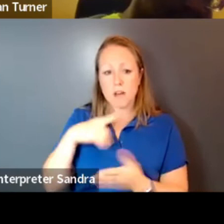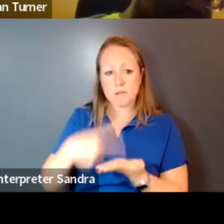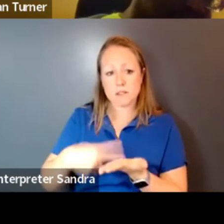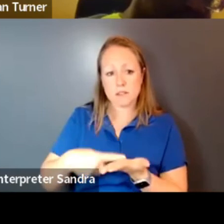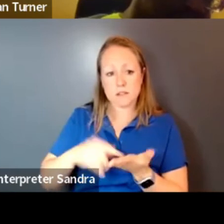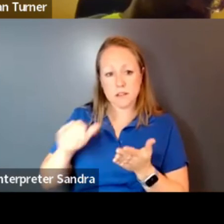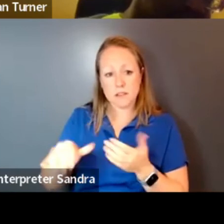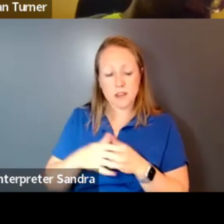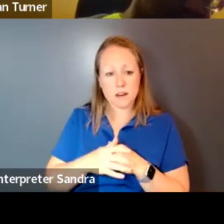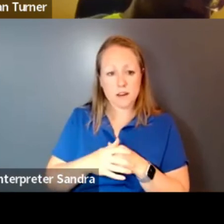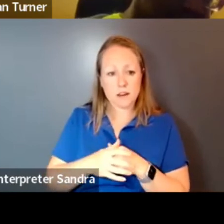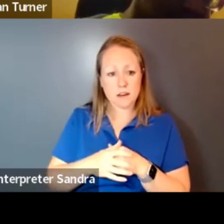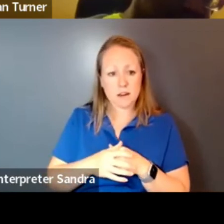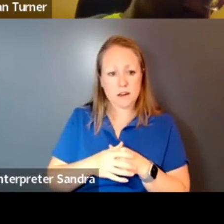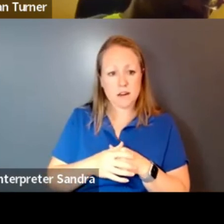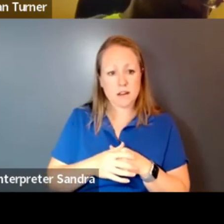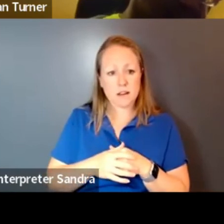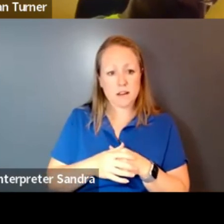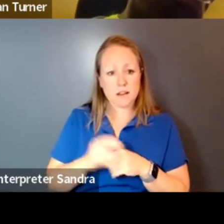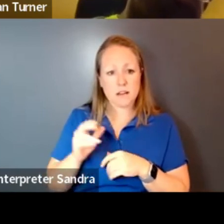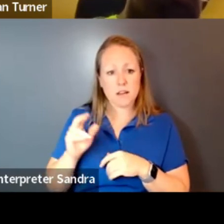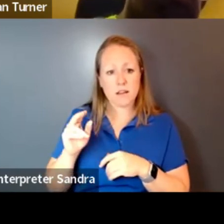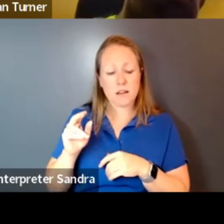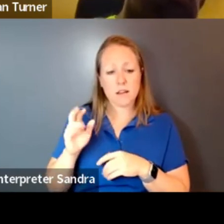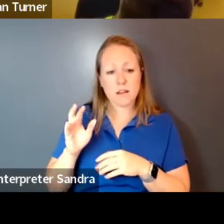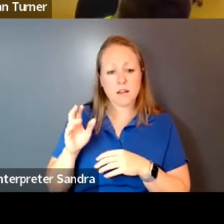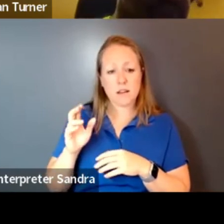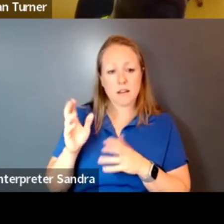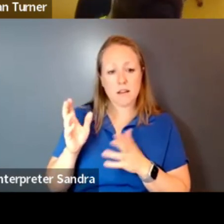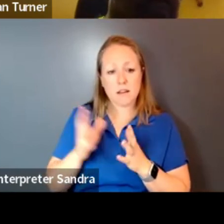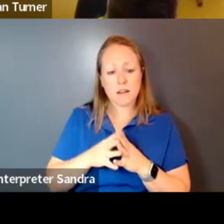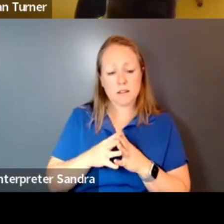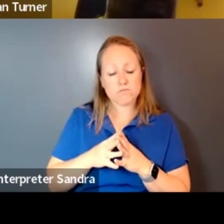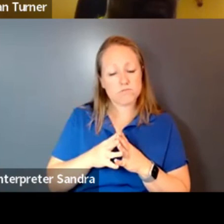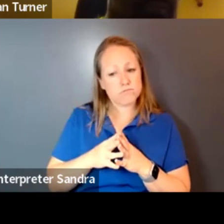Molly, really, I by, you know, I